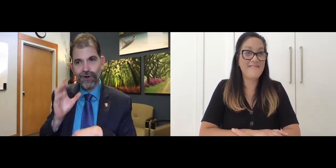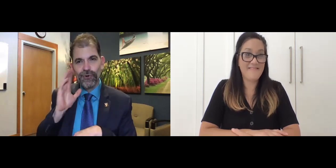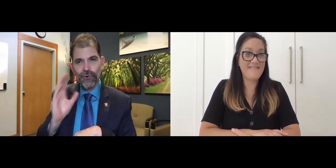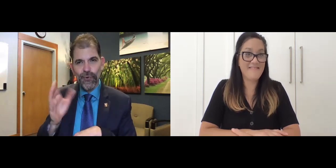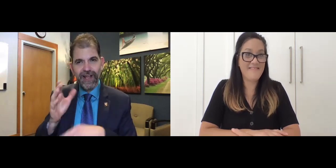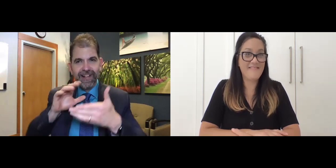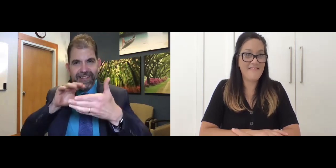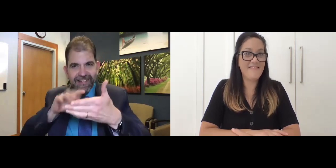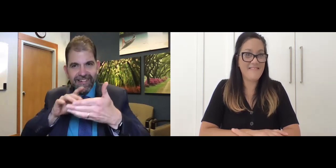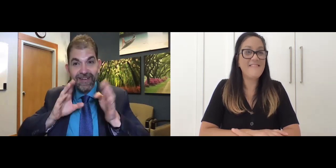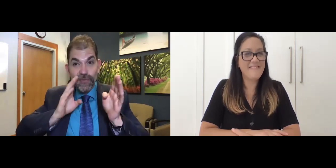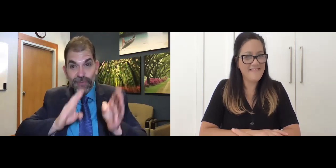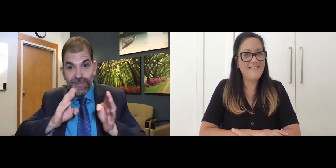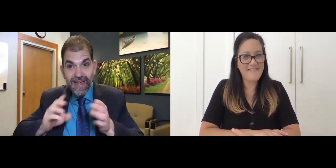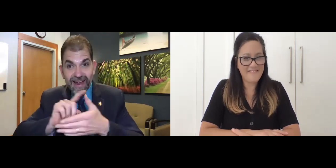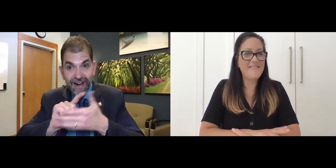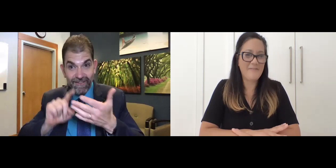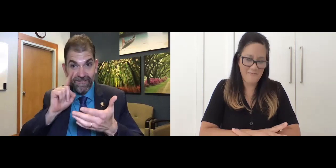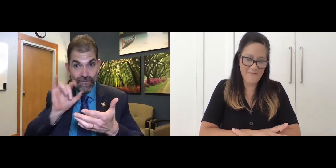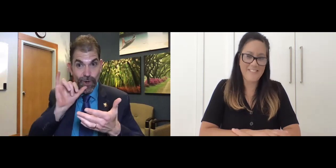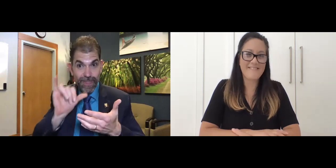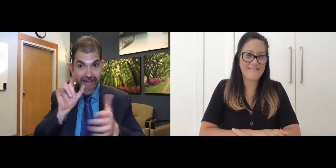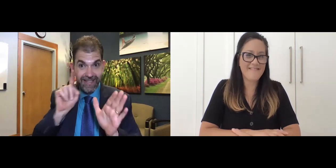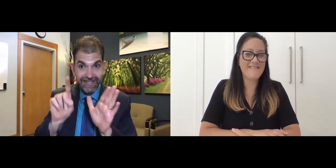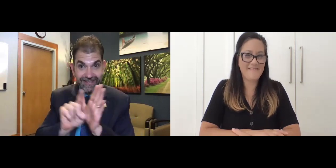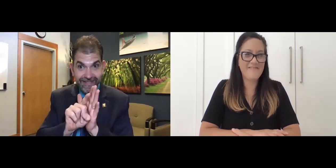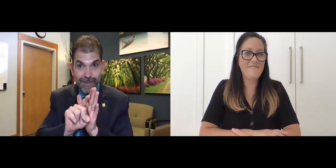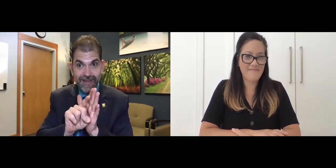even if it's a good ASL interpreter, you know they would normally prepare for a